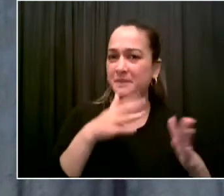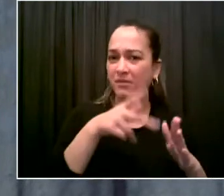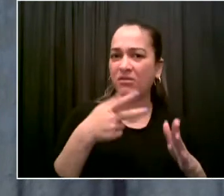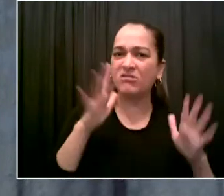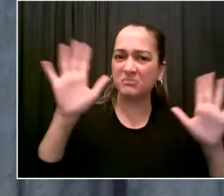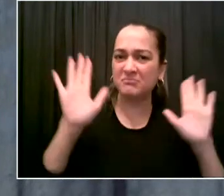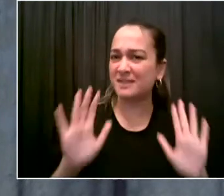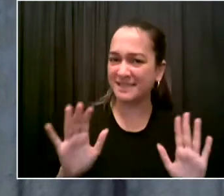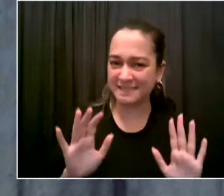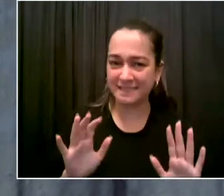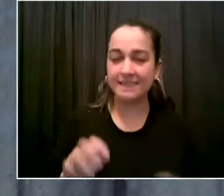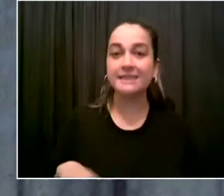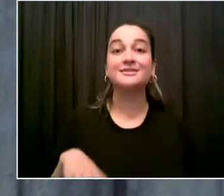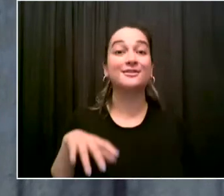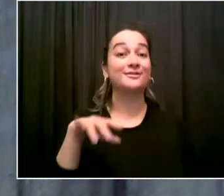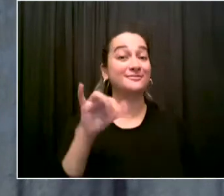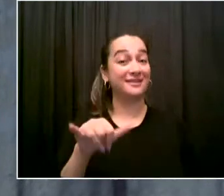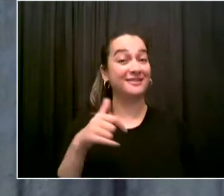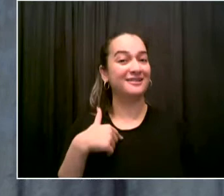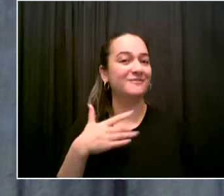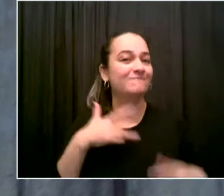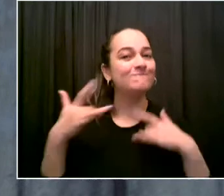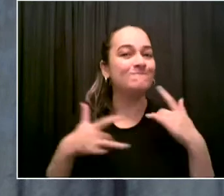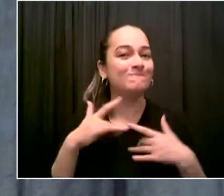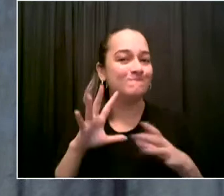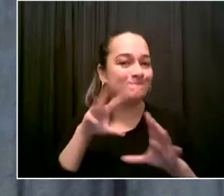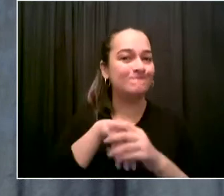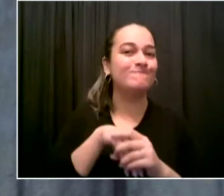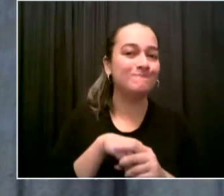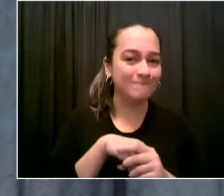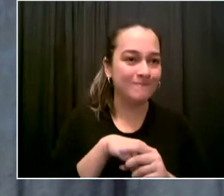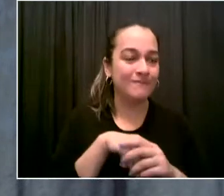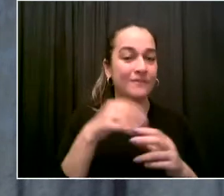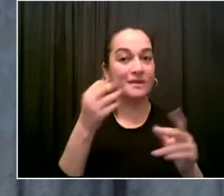ITWHIN THE LAW DEPARTMENT BUT THROUGHOUT THE CITY AND THE AGENCIES AND THE MAYOR'S OFFICE